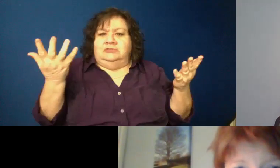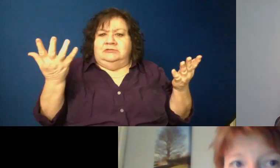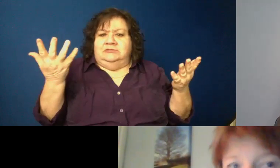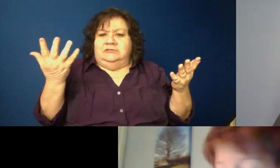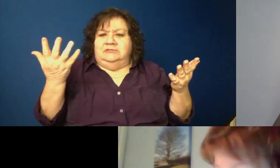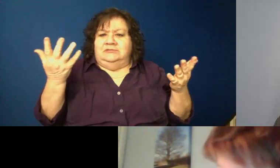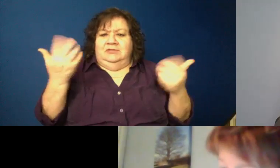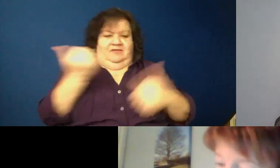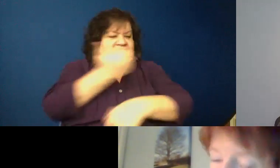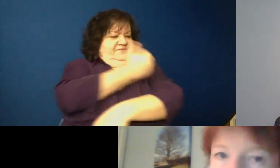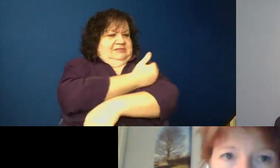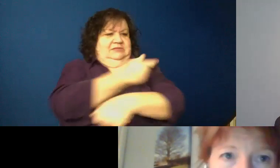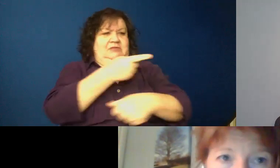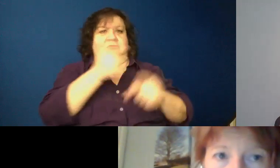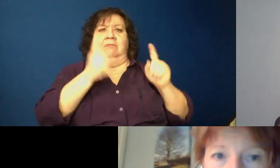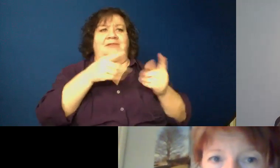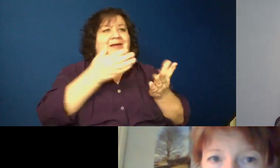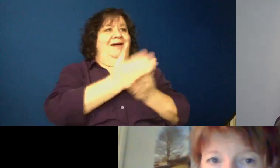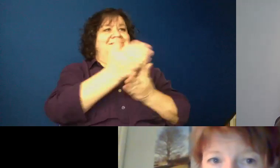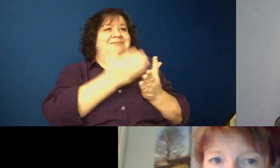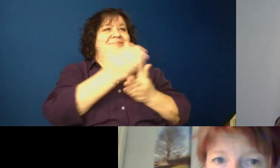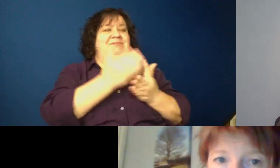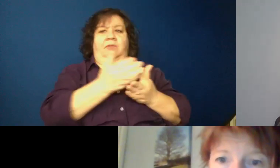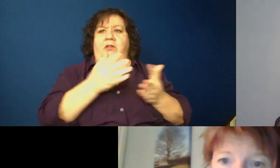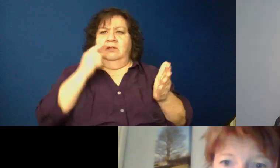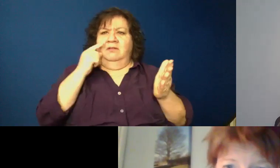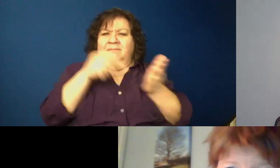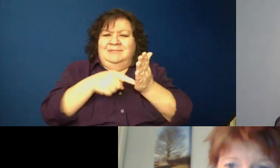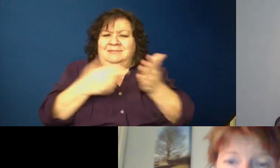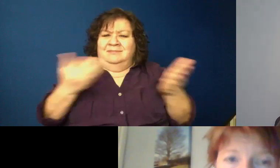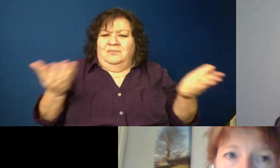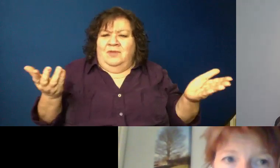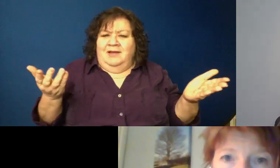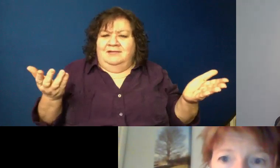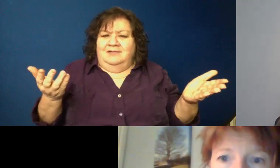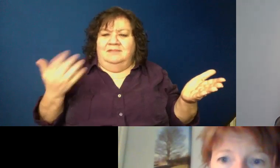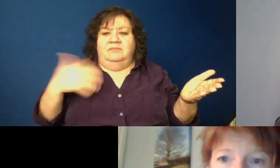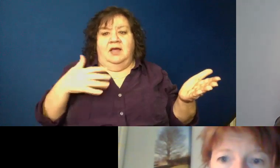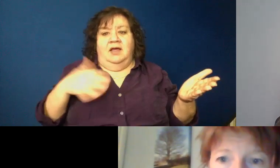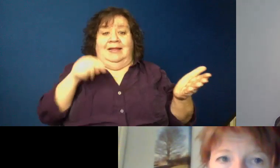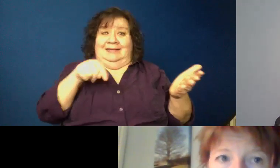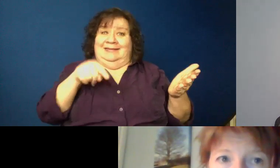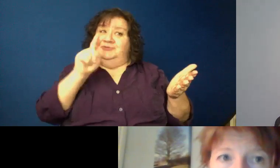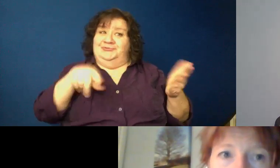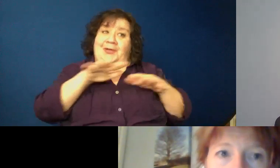successfully um making this prioritization and accessibility and inclusion happening if they can